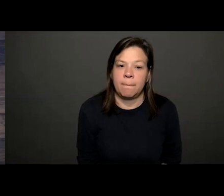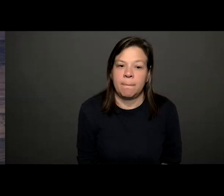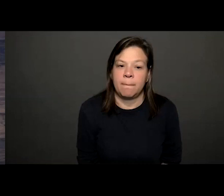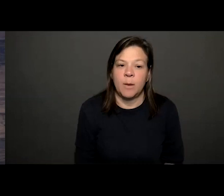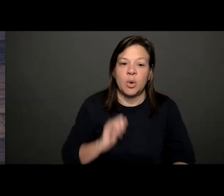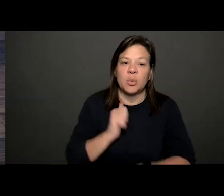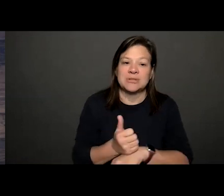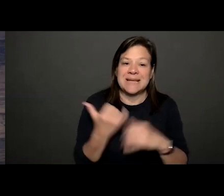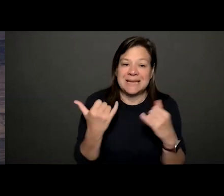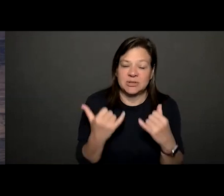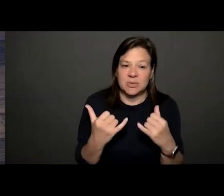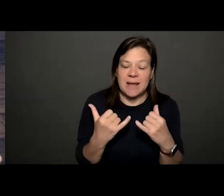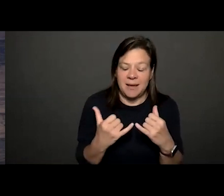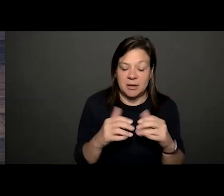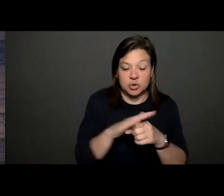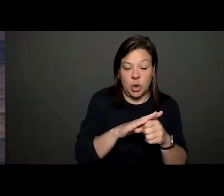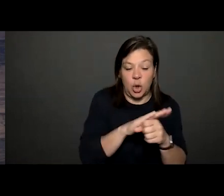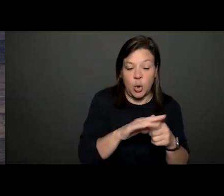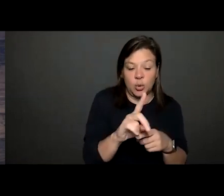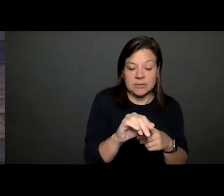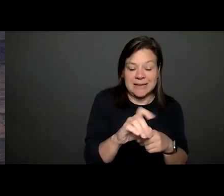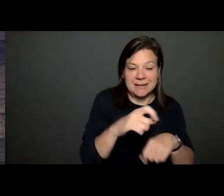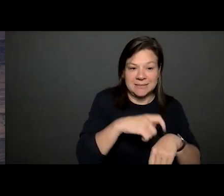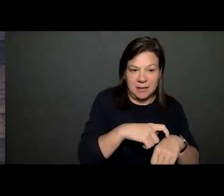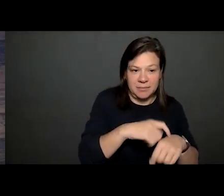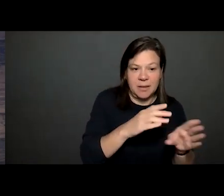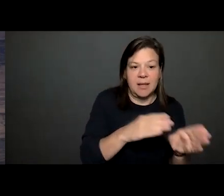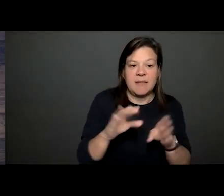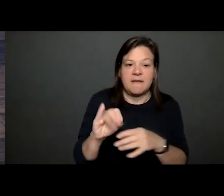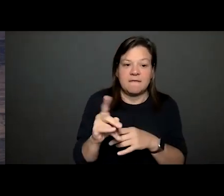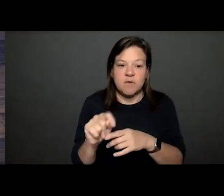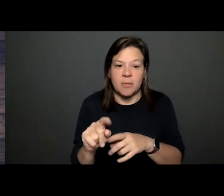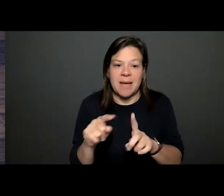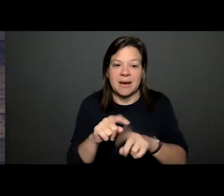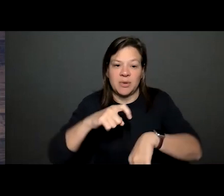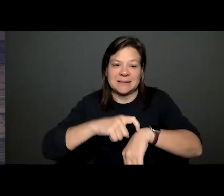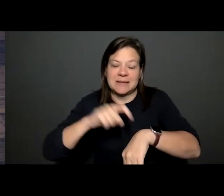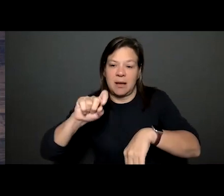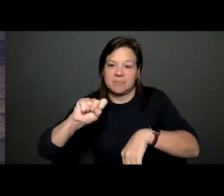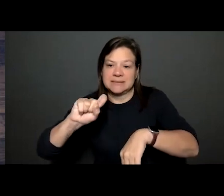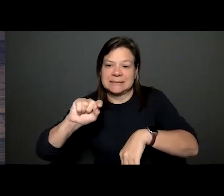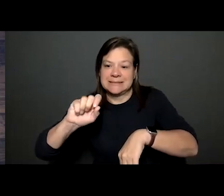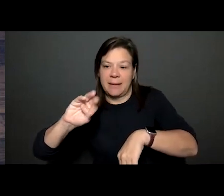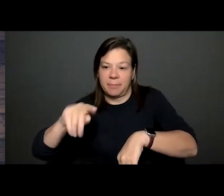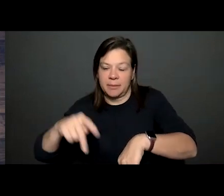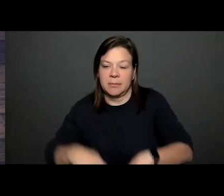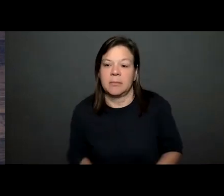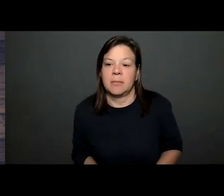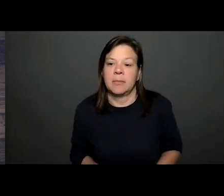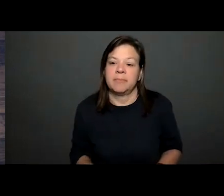FORMATTING IT AS A UNIX TIME STAMP. AND THEN DOING THE EXACT SAME THING FOR 30 DAYS IN THE FUTURE.